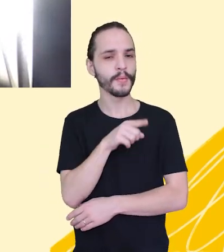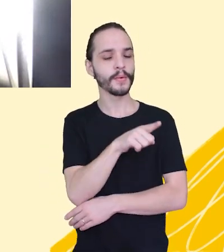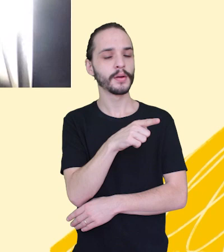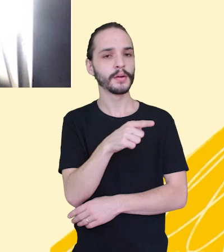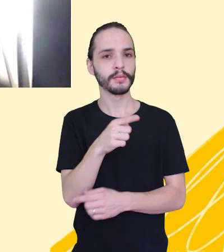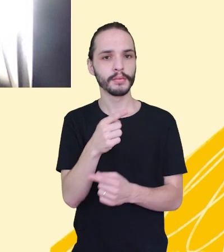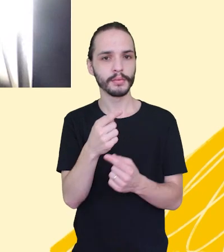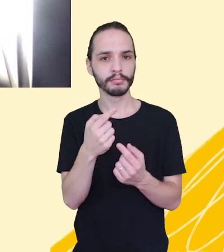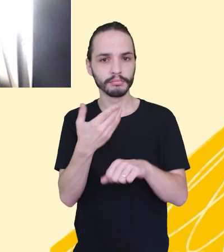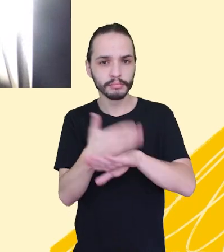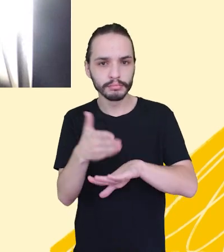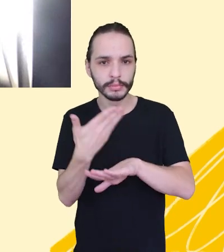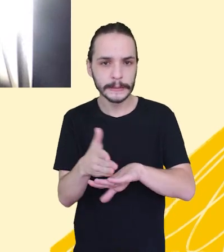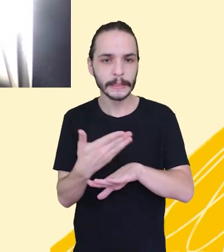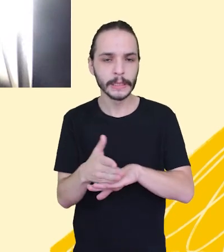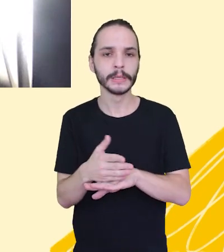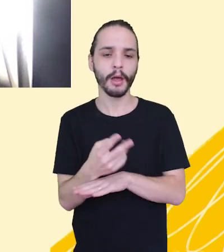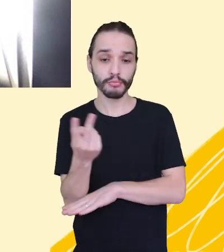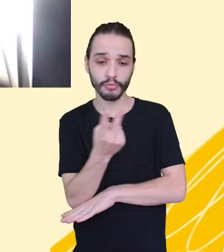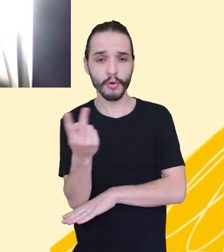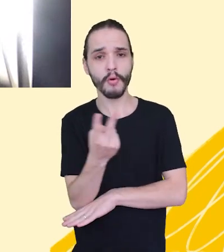It was not really a rehearsal as I described before.